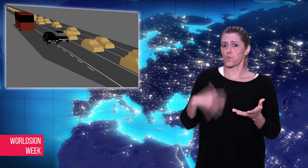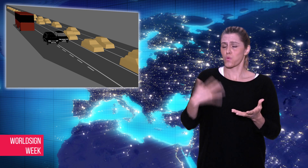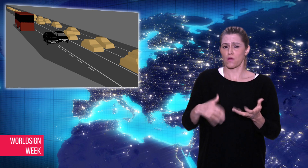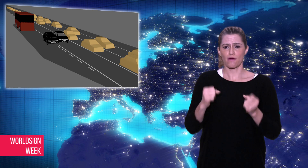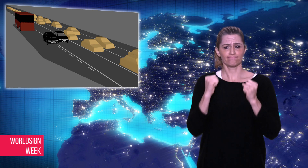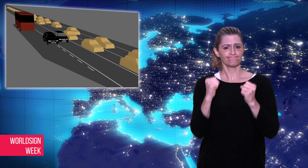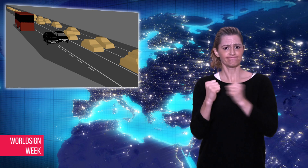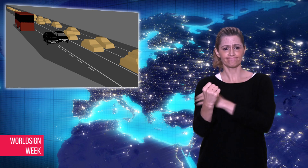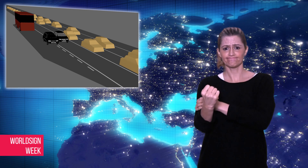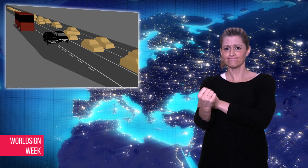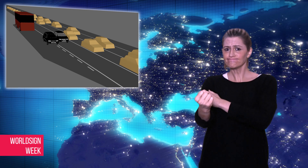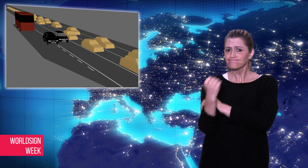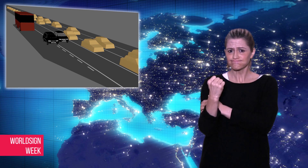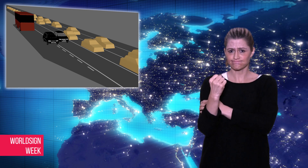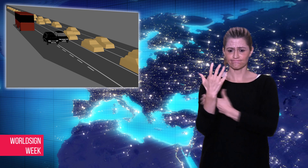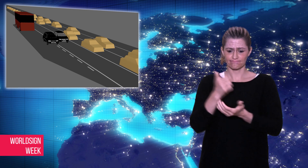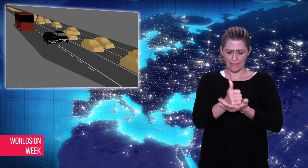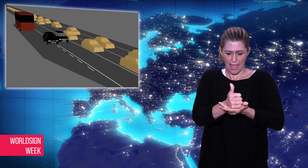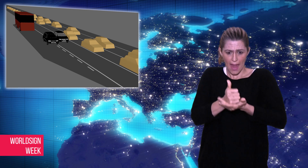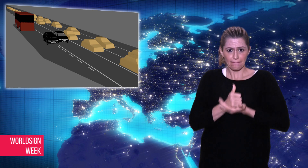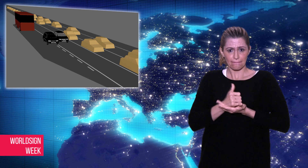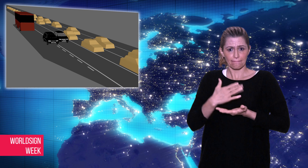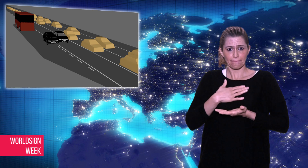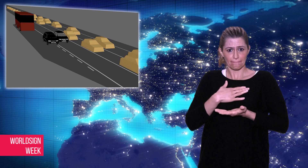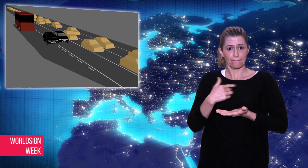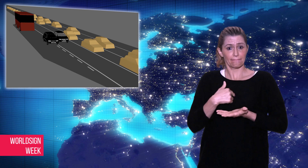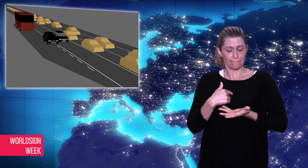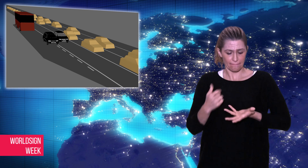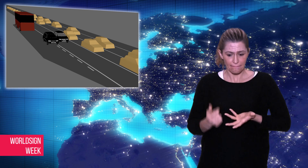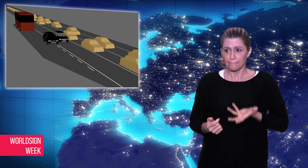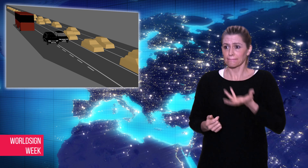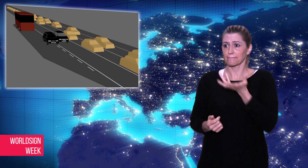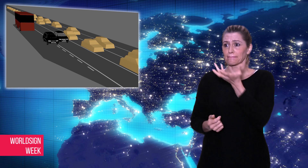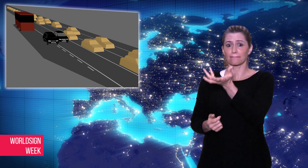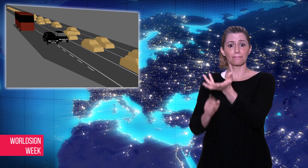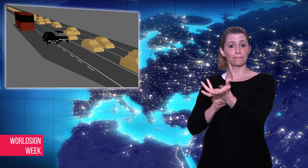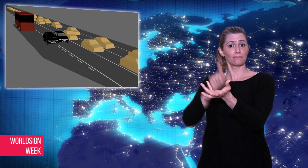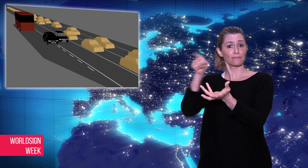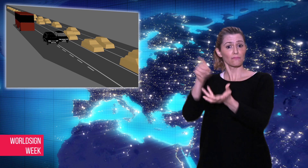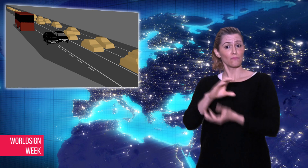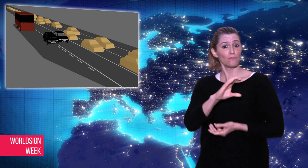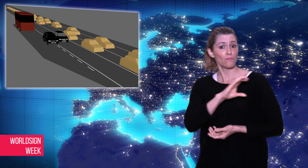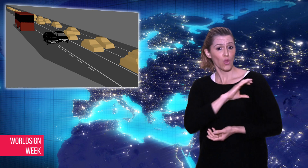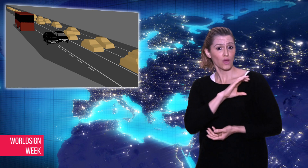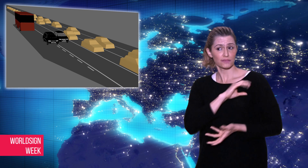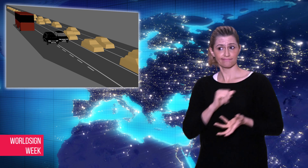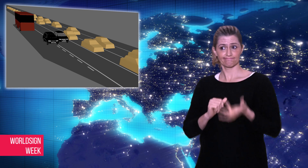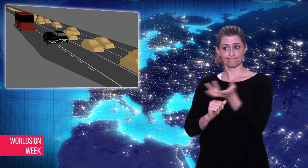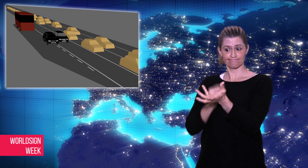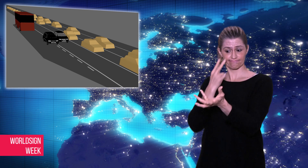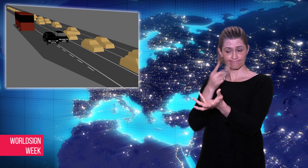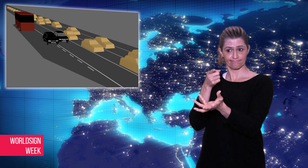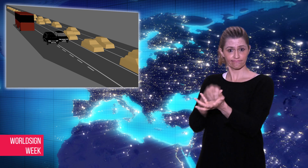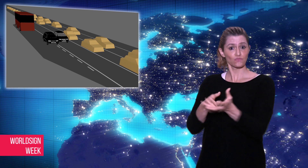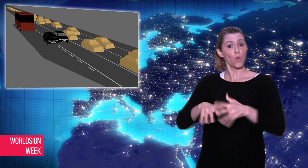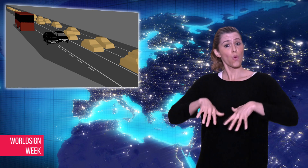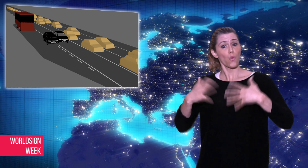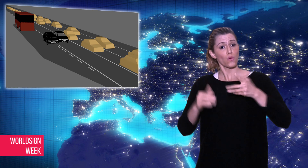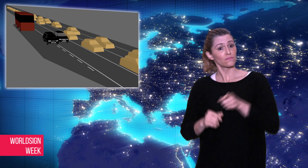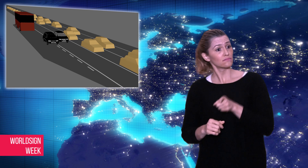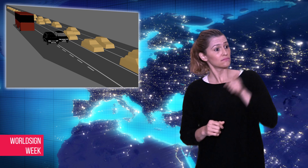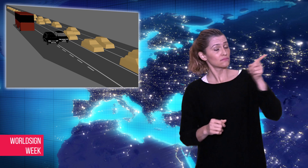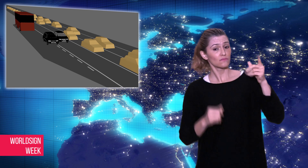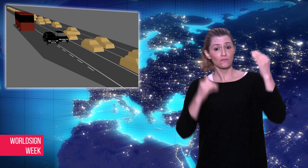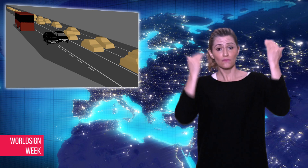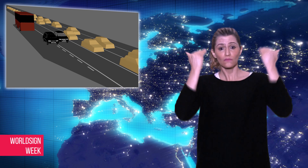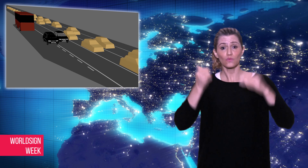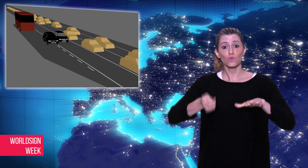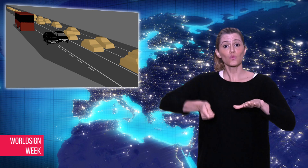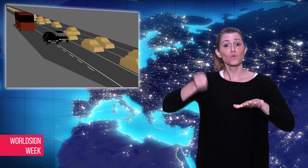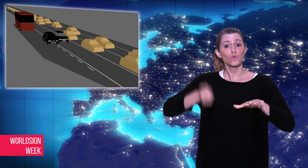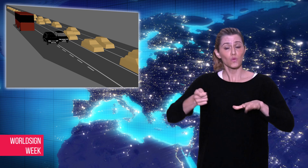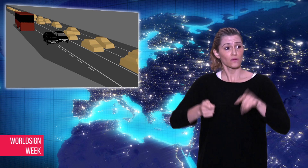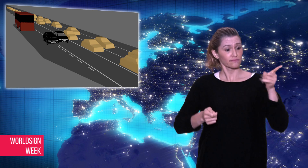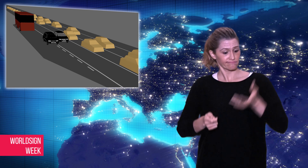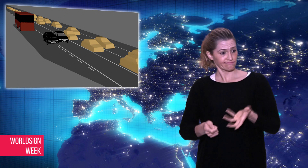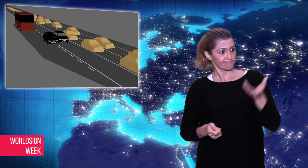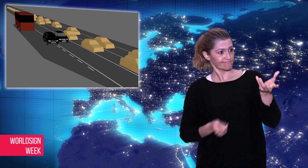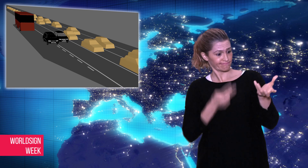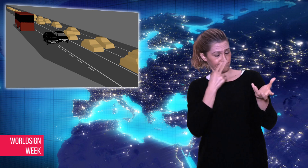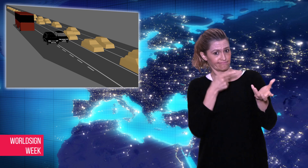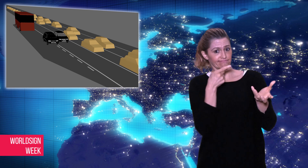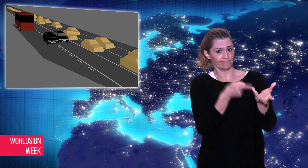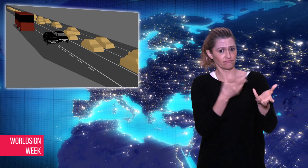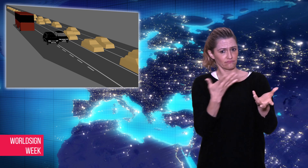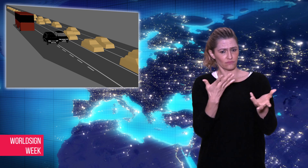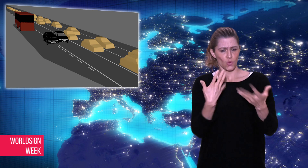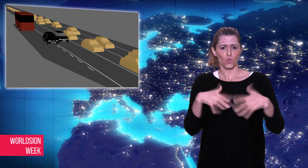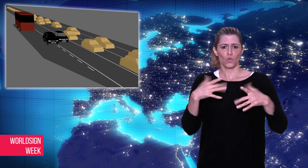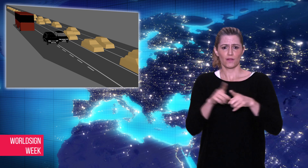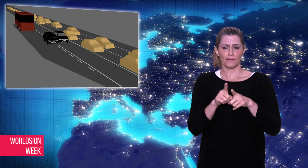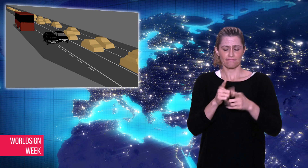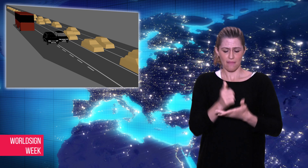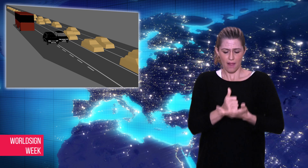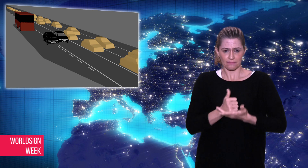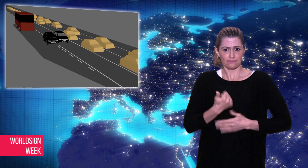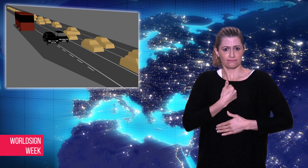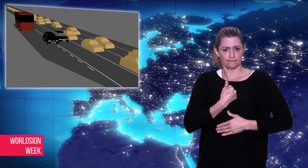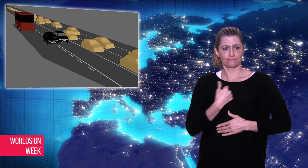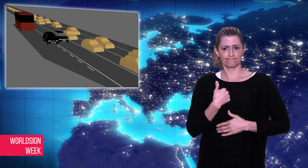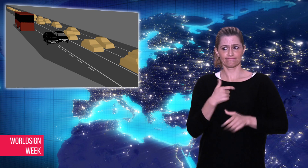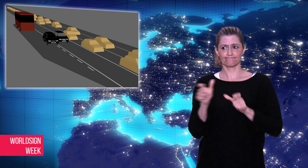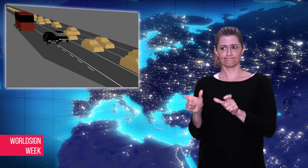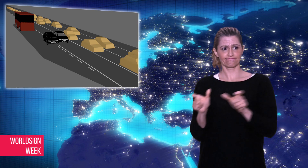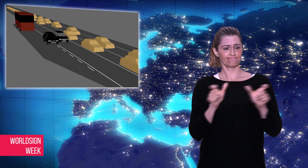animations to help them defend themselves at police